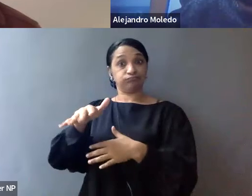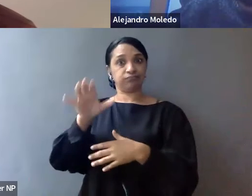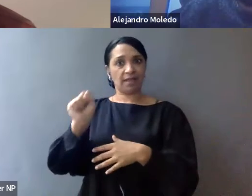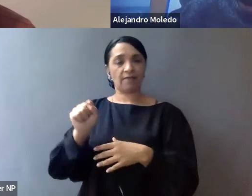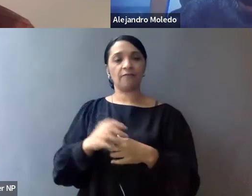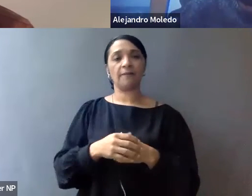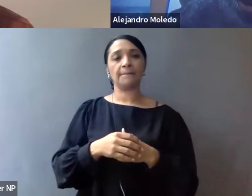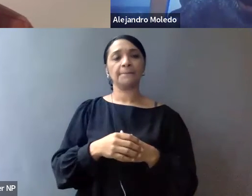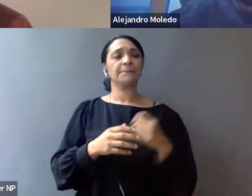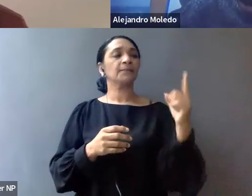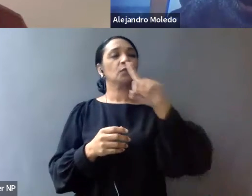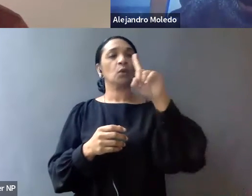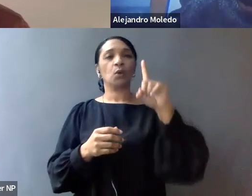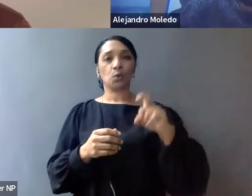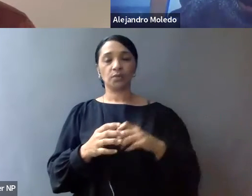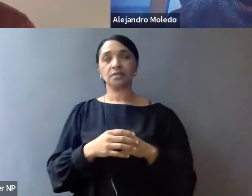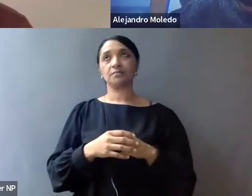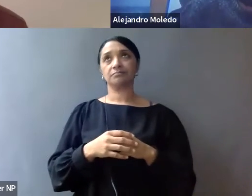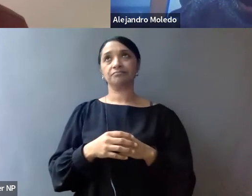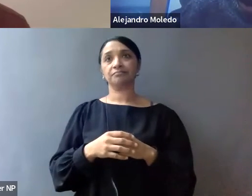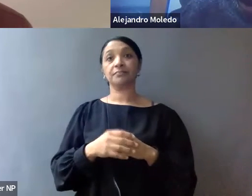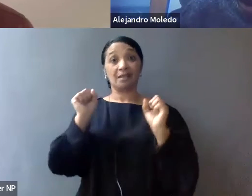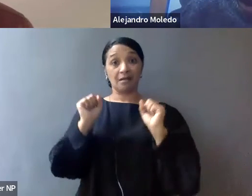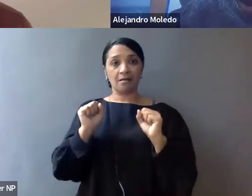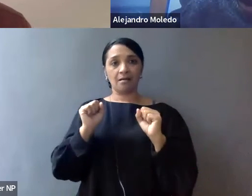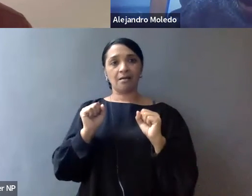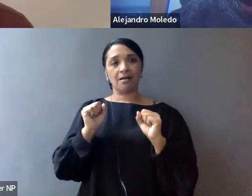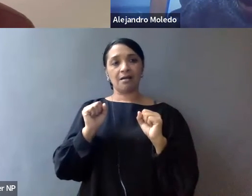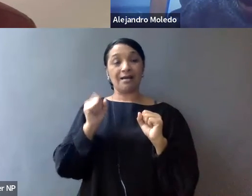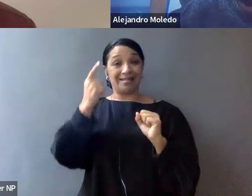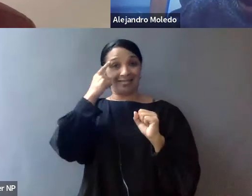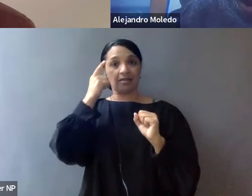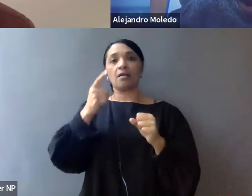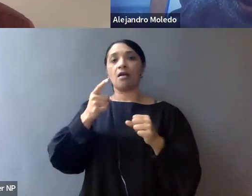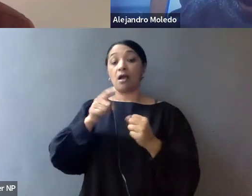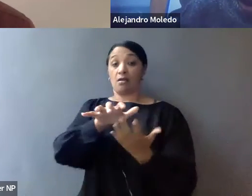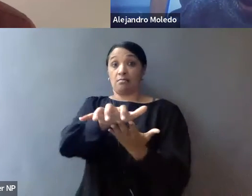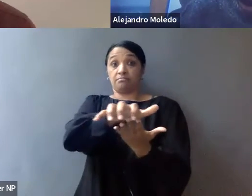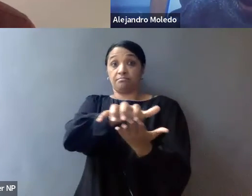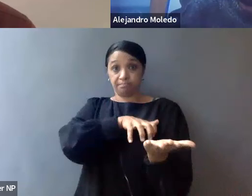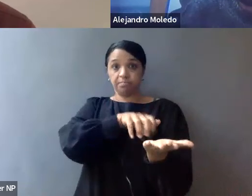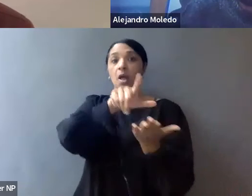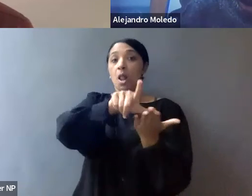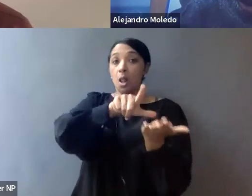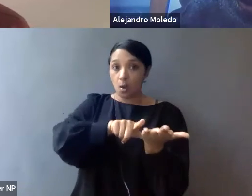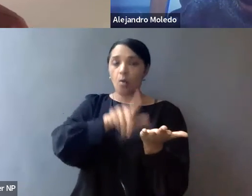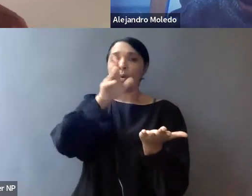If we think it's likely that the final text will include places of study.